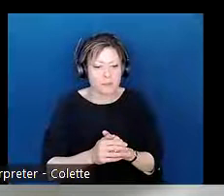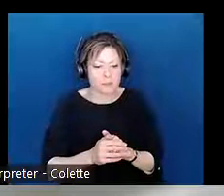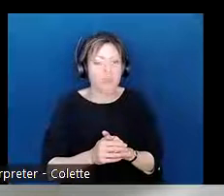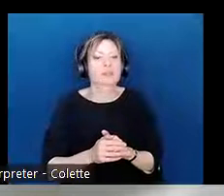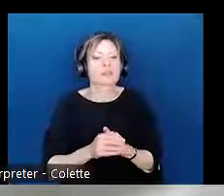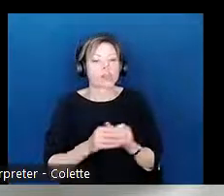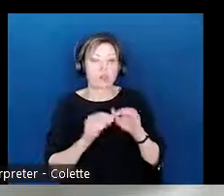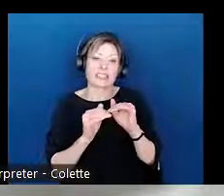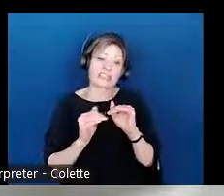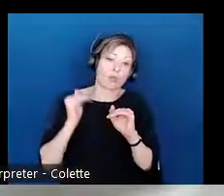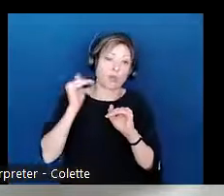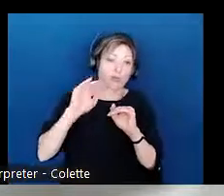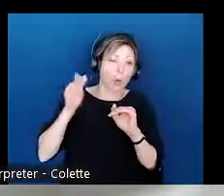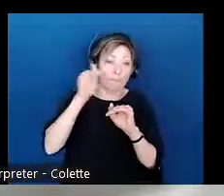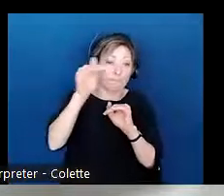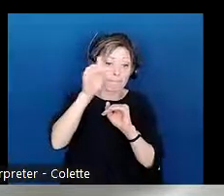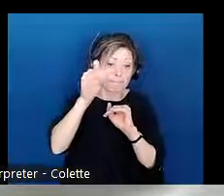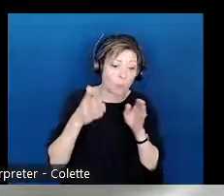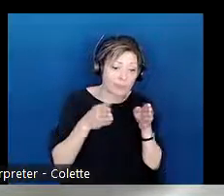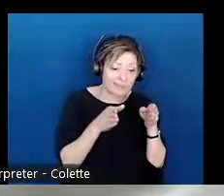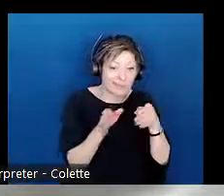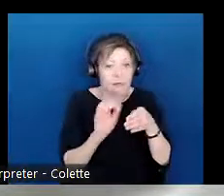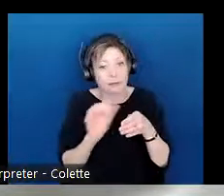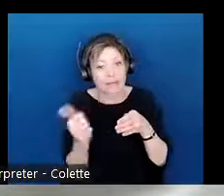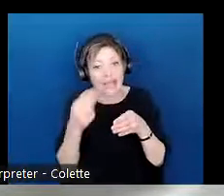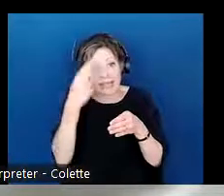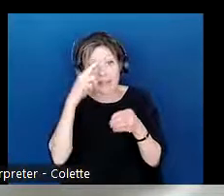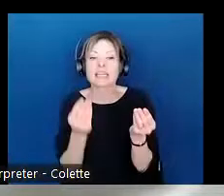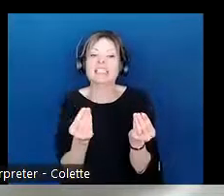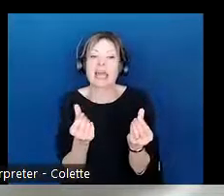and we're approaching a next piece which is another textile piece it's quite hard